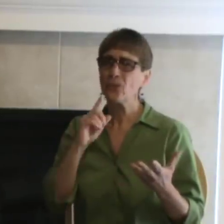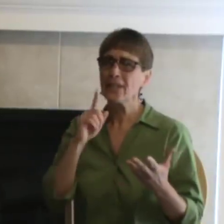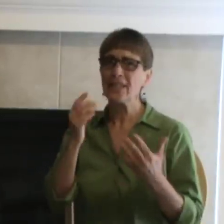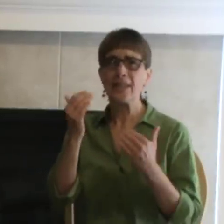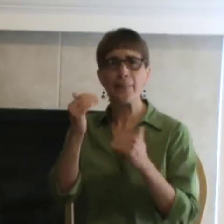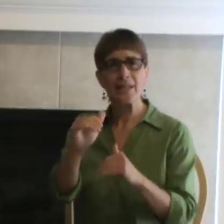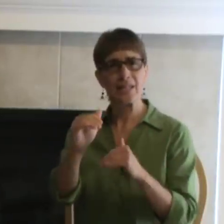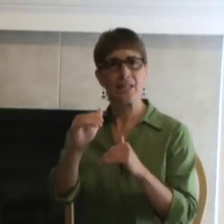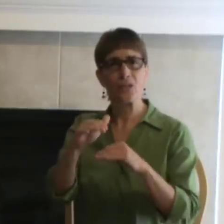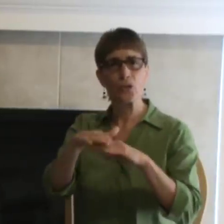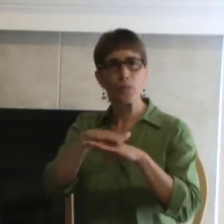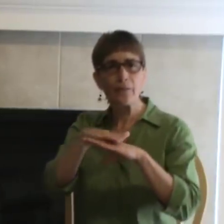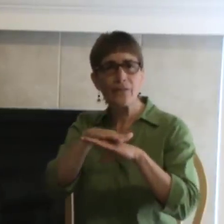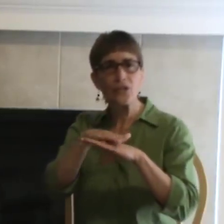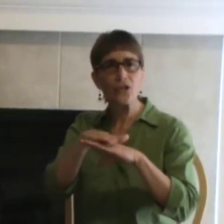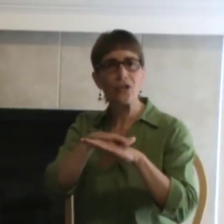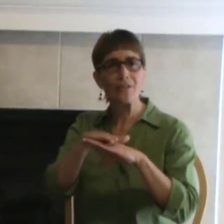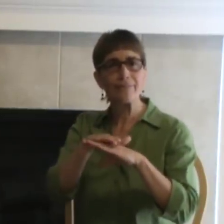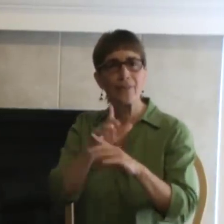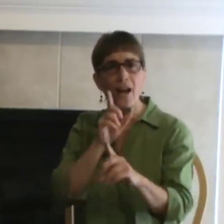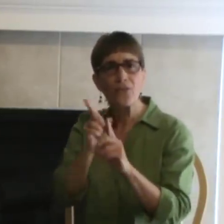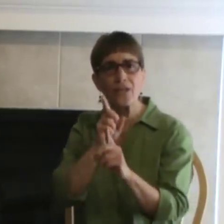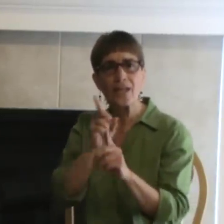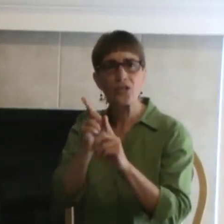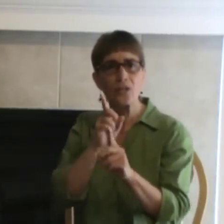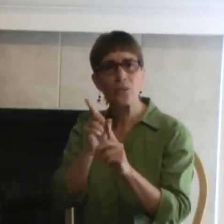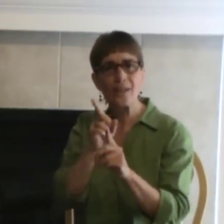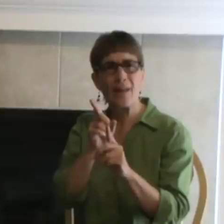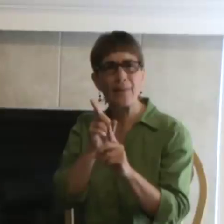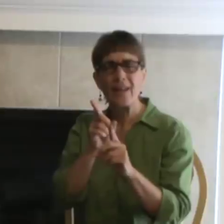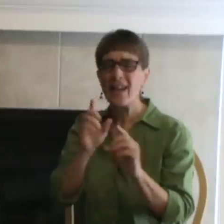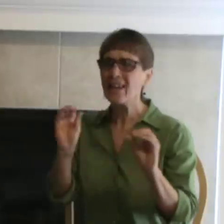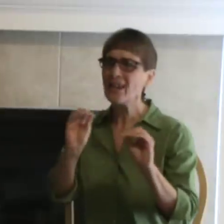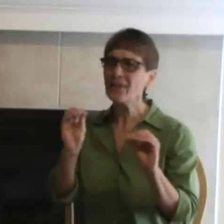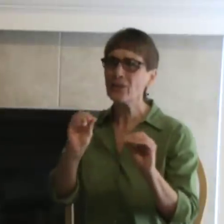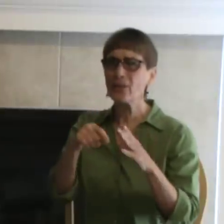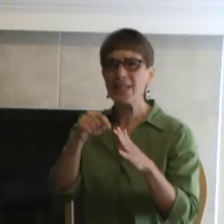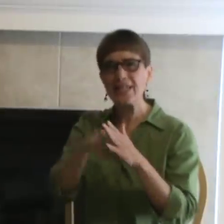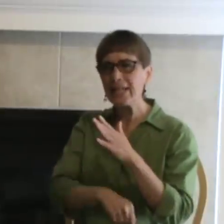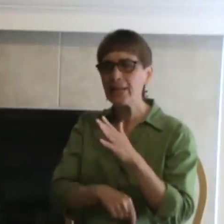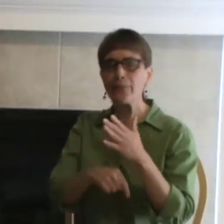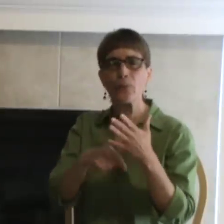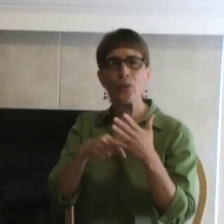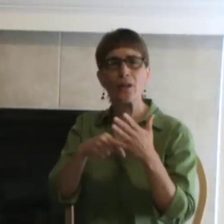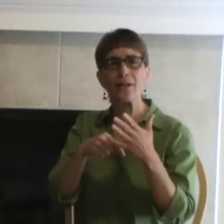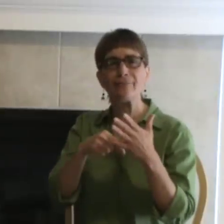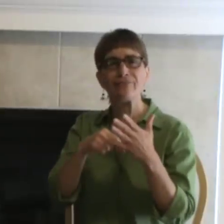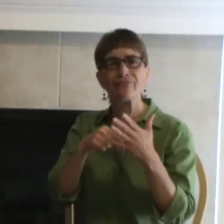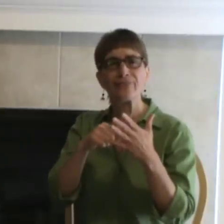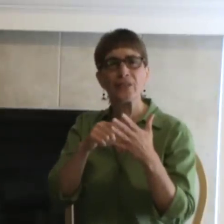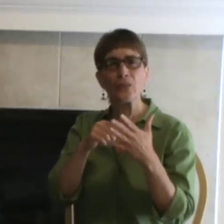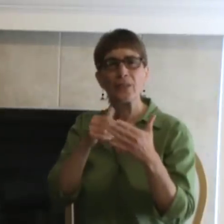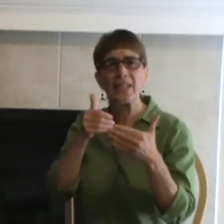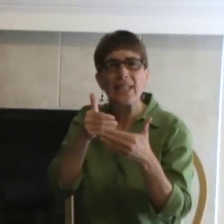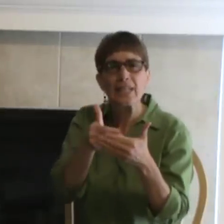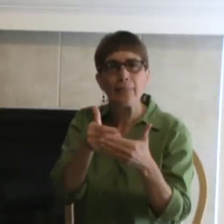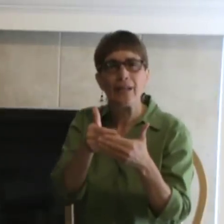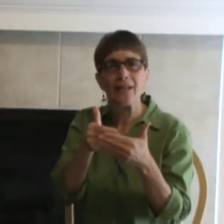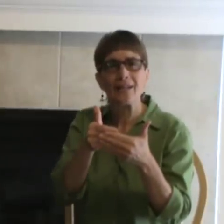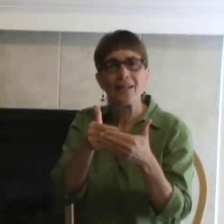have really limited, superficial conversations with them, nothing really deep or intimate.